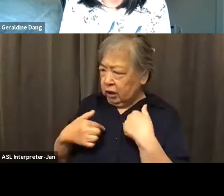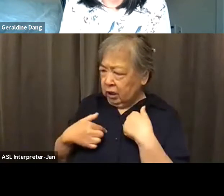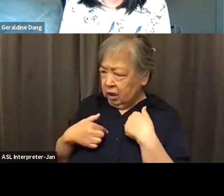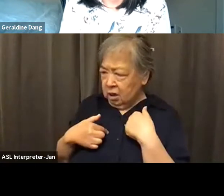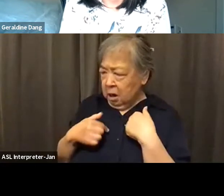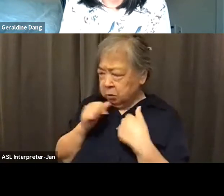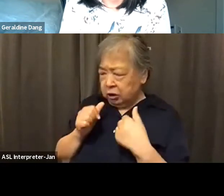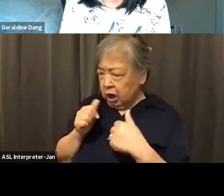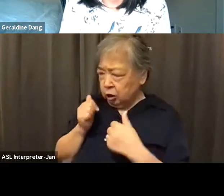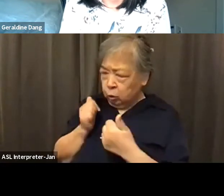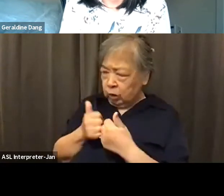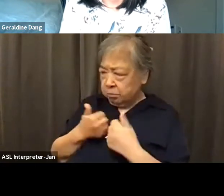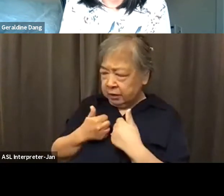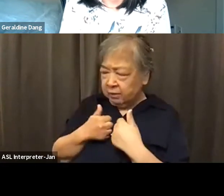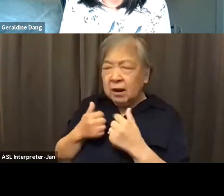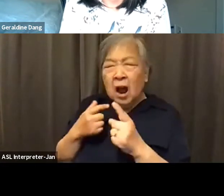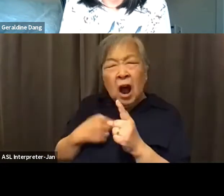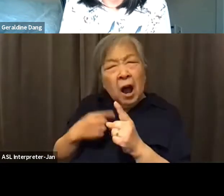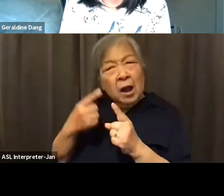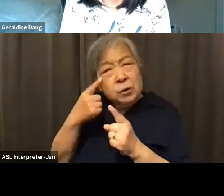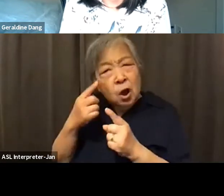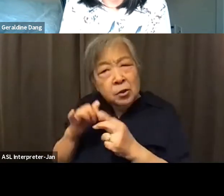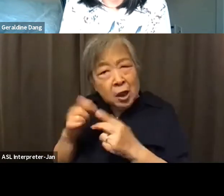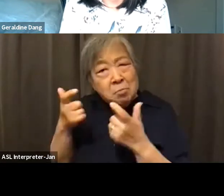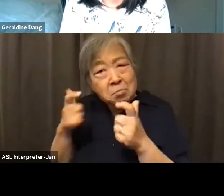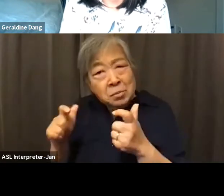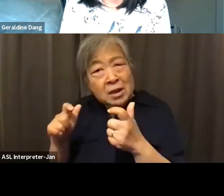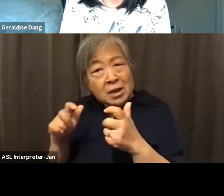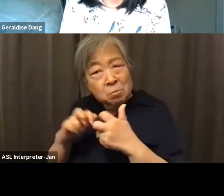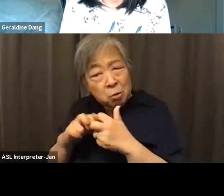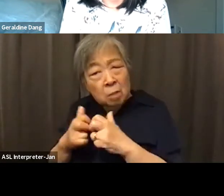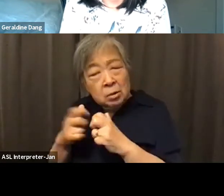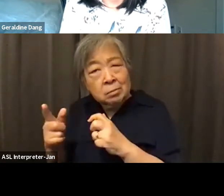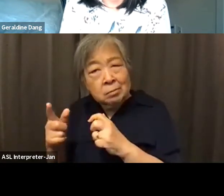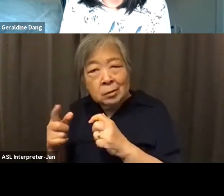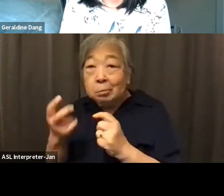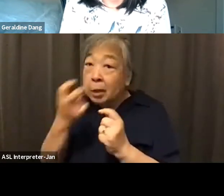I thought my biggest issue would be my blindness, that people would want to know more about